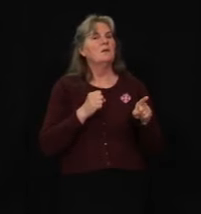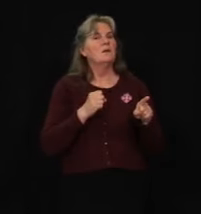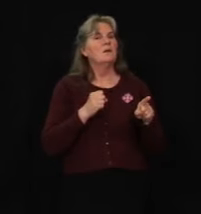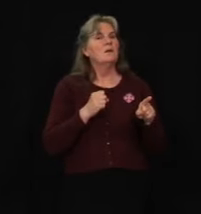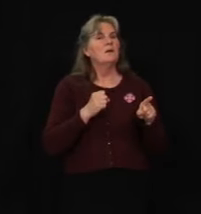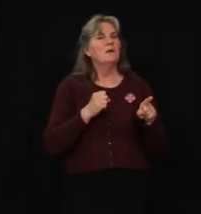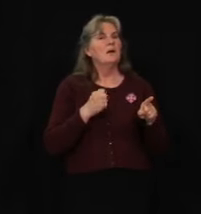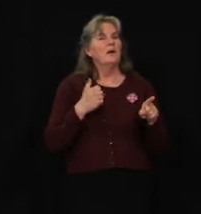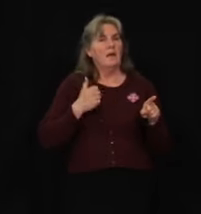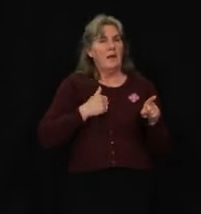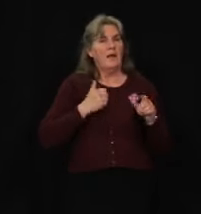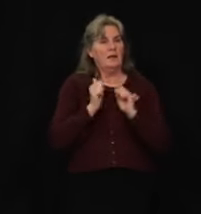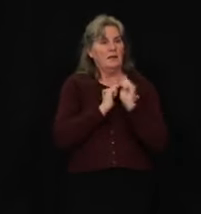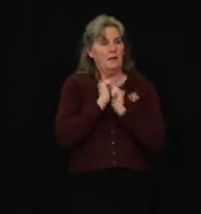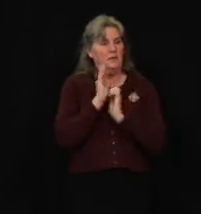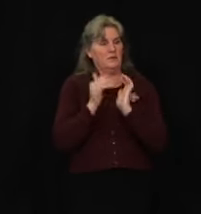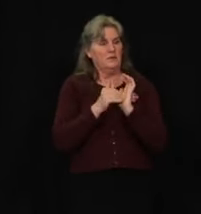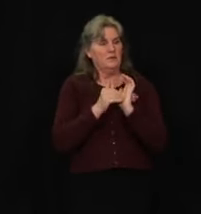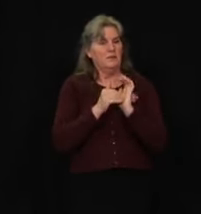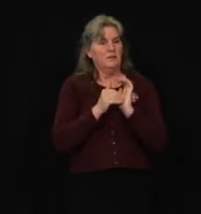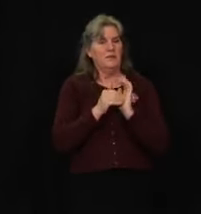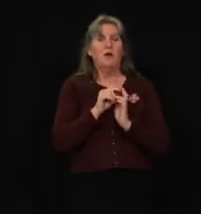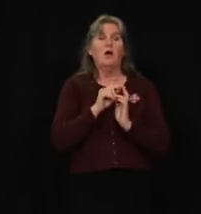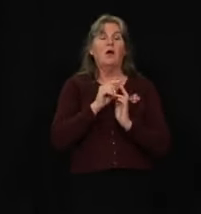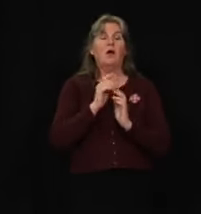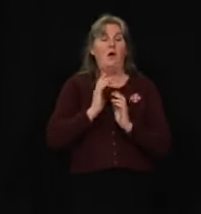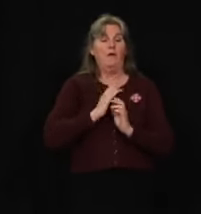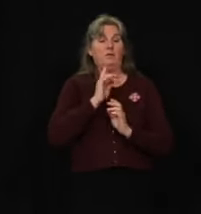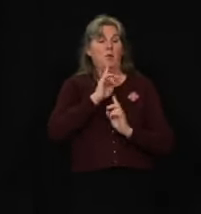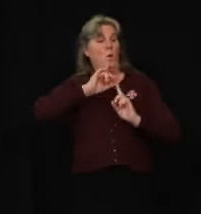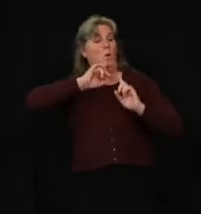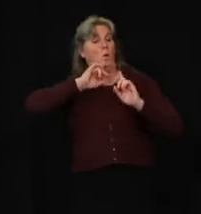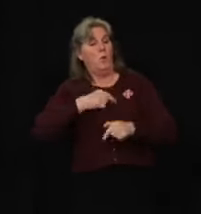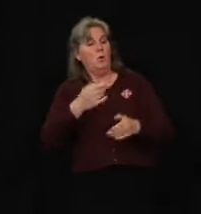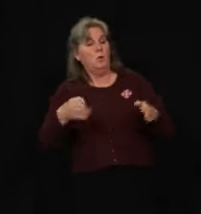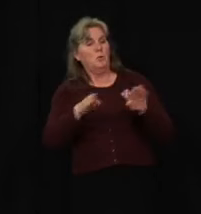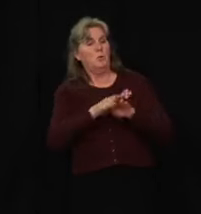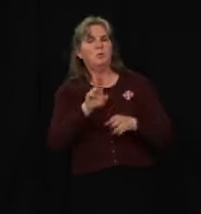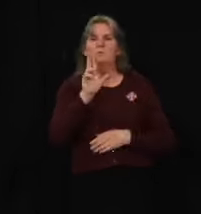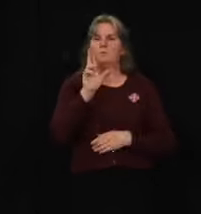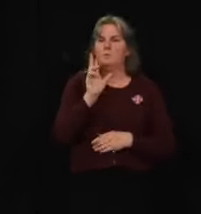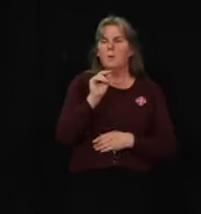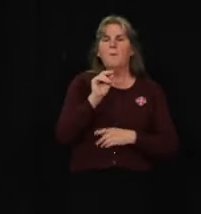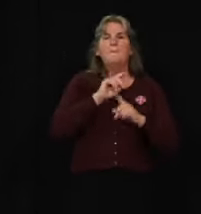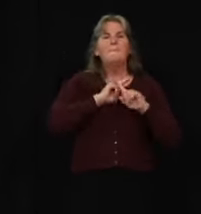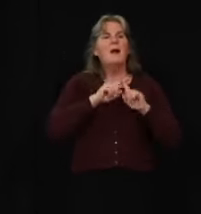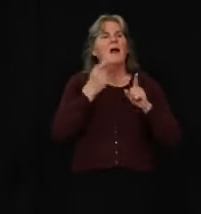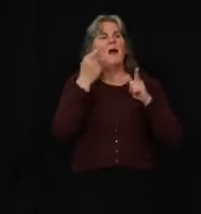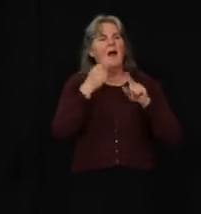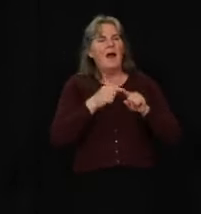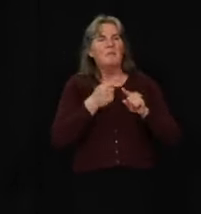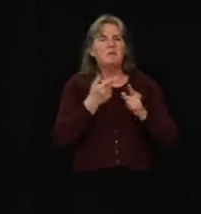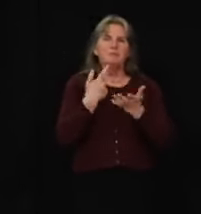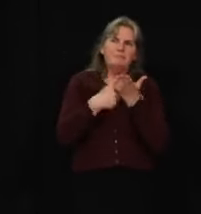our Attorney General, the economic front as well.